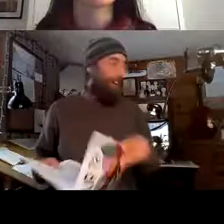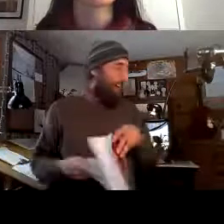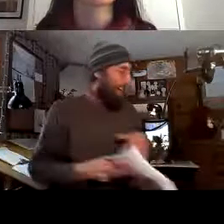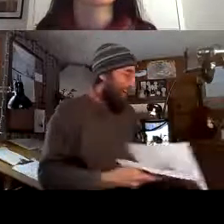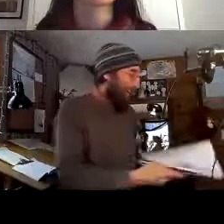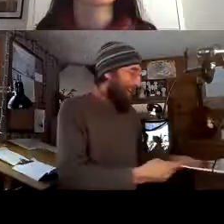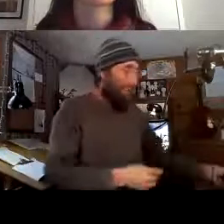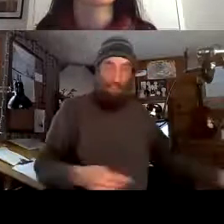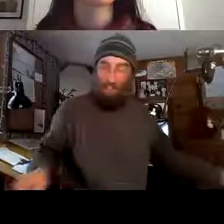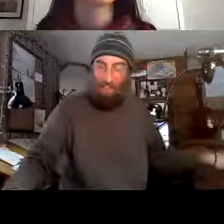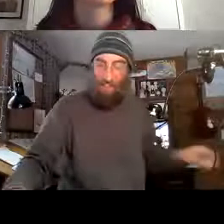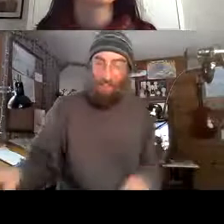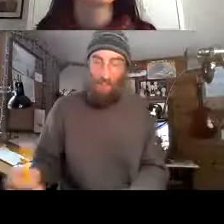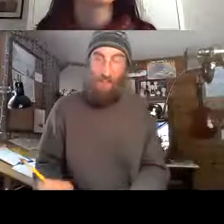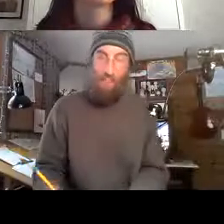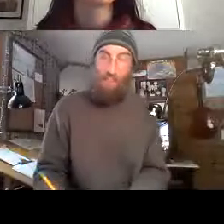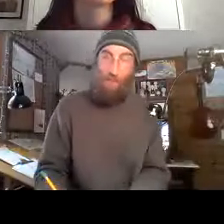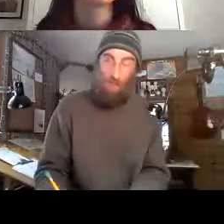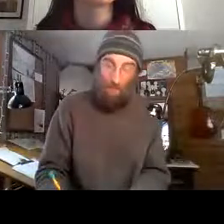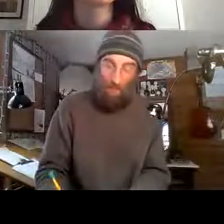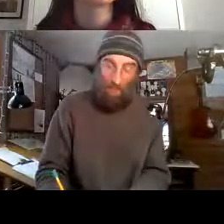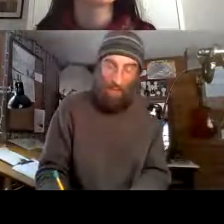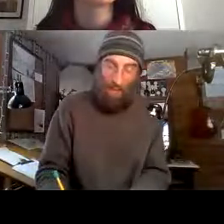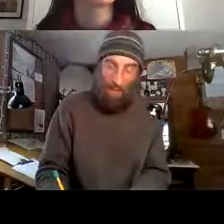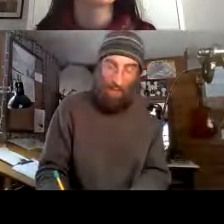know what, I can't I can't do these stick figures just super simple like this,